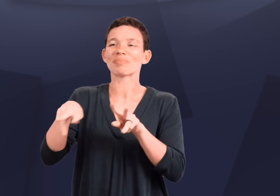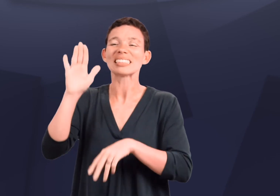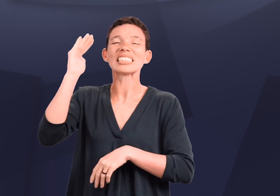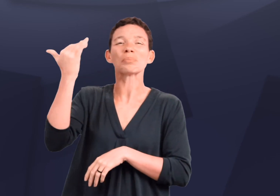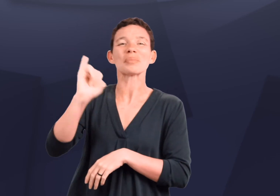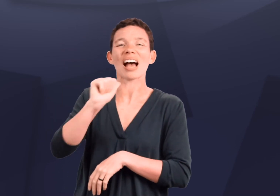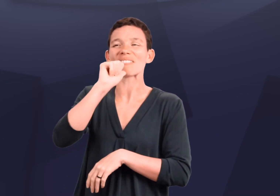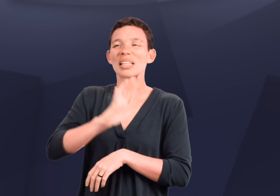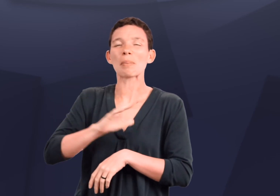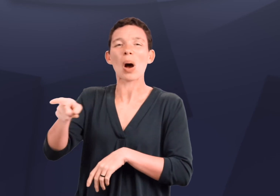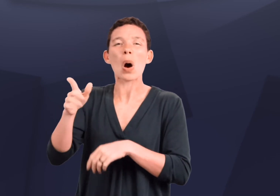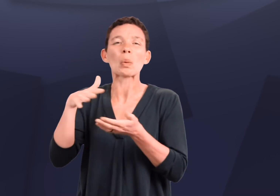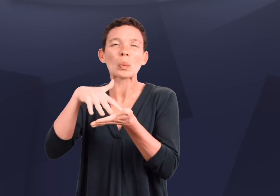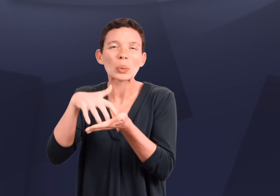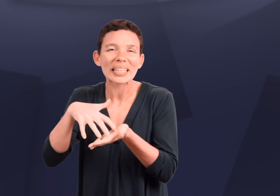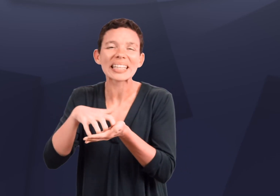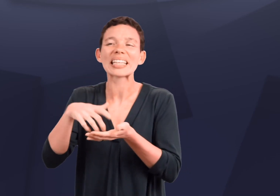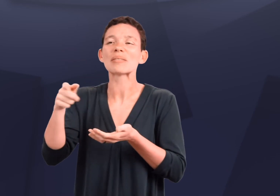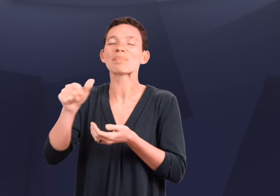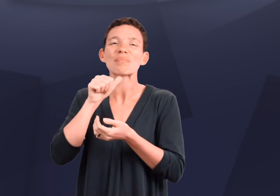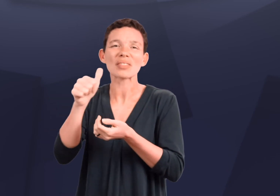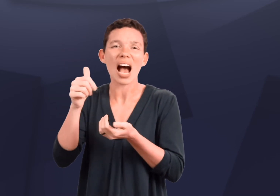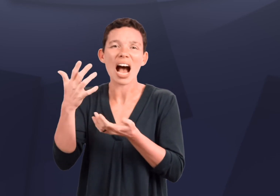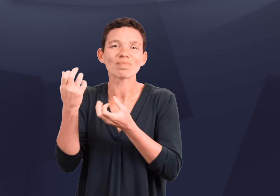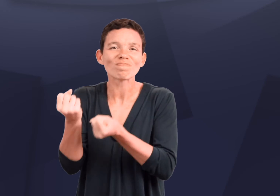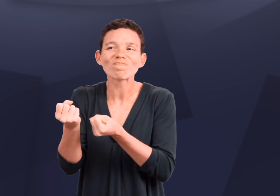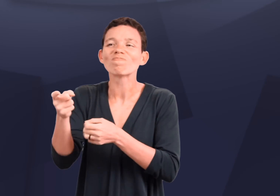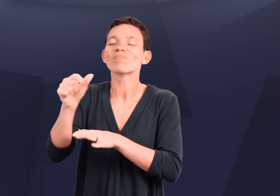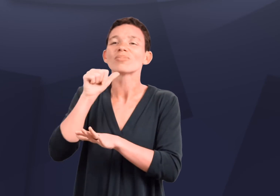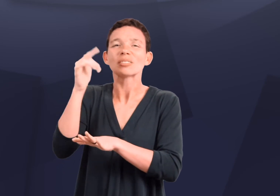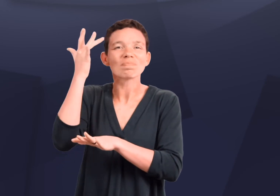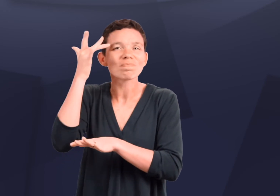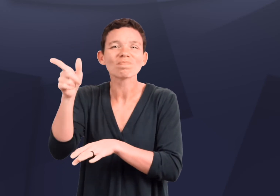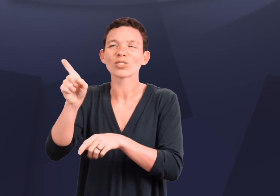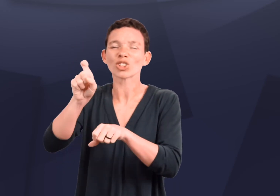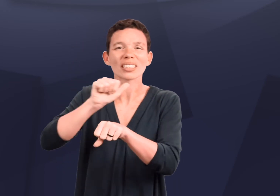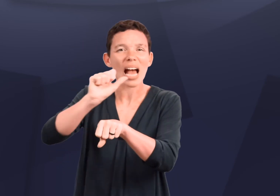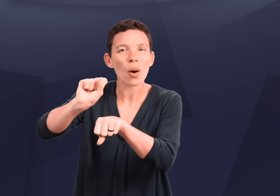Sexism is a prejudice directed towards women, viewing them as weak, unintelligent,